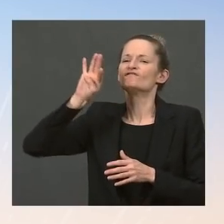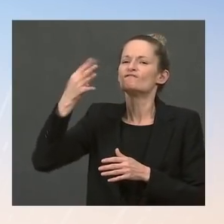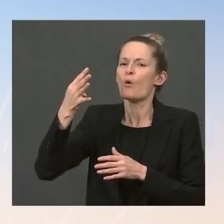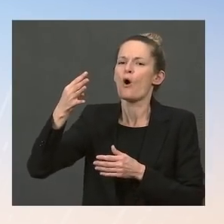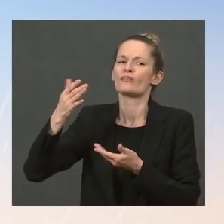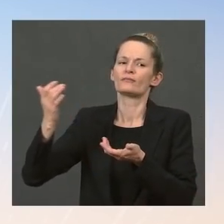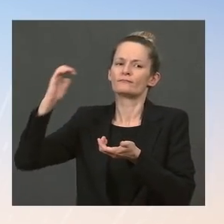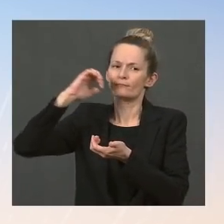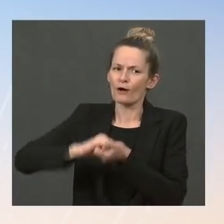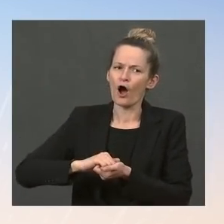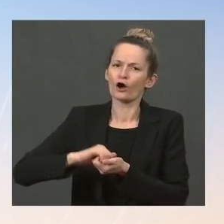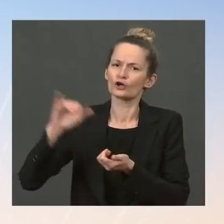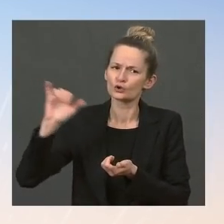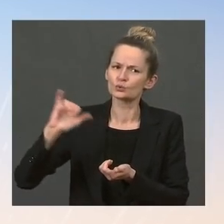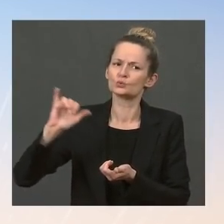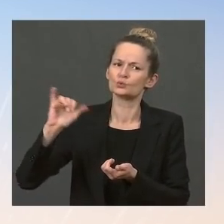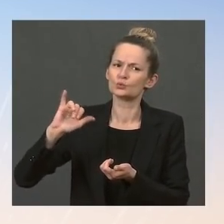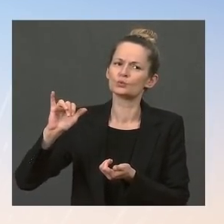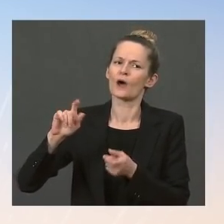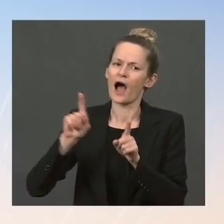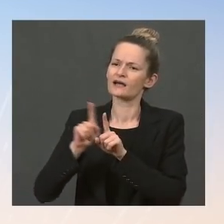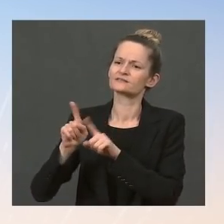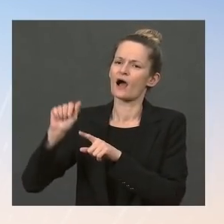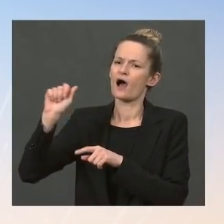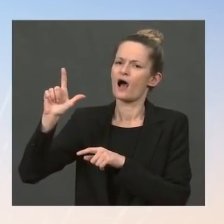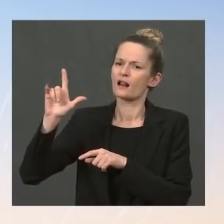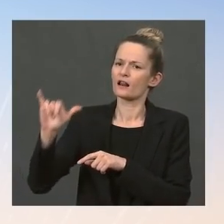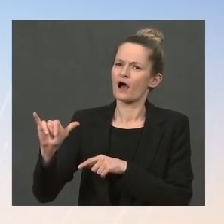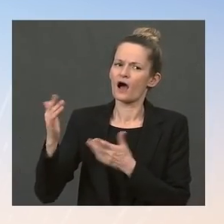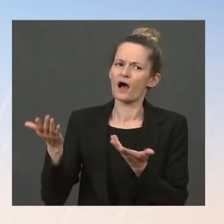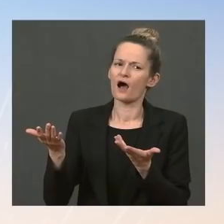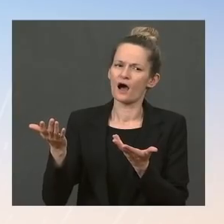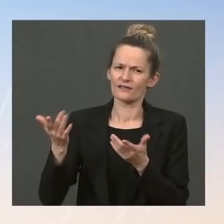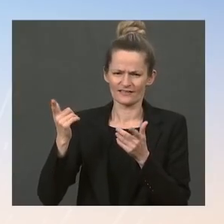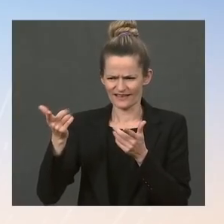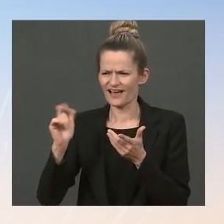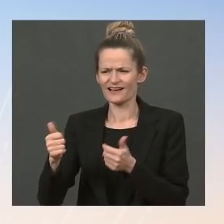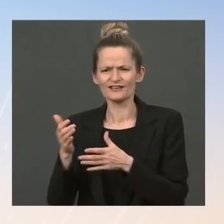it's another ally -- to also share this technology. It's clear, based off the statements today,